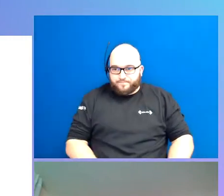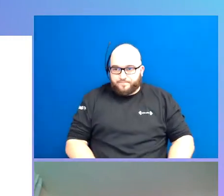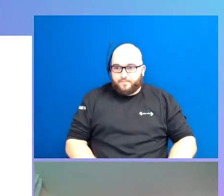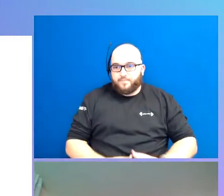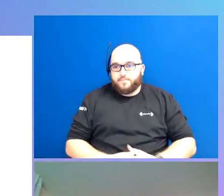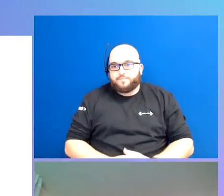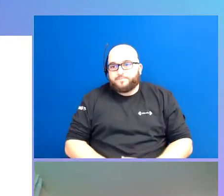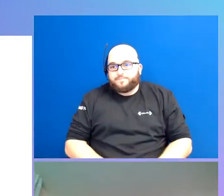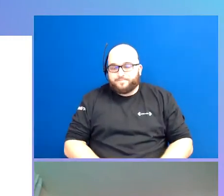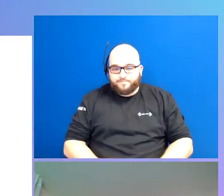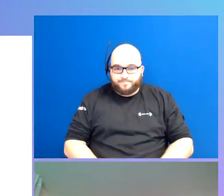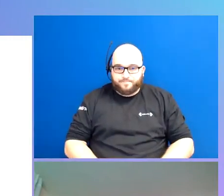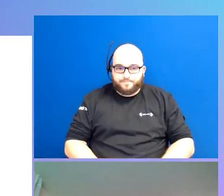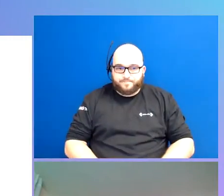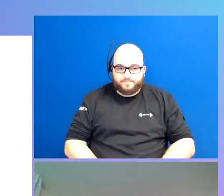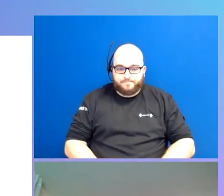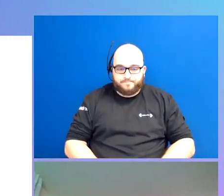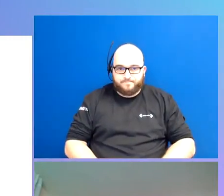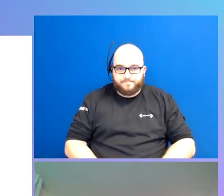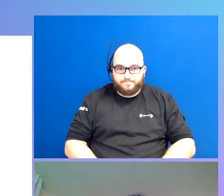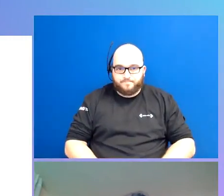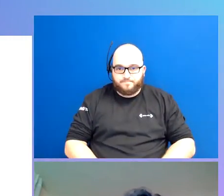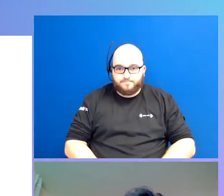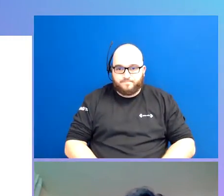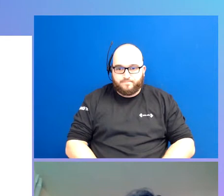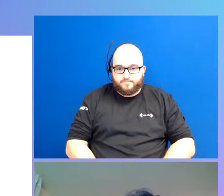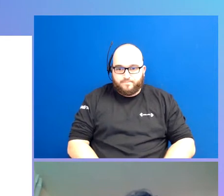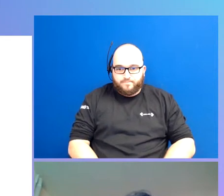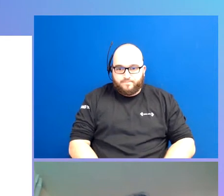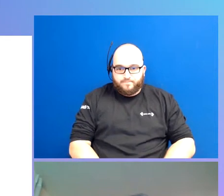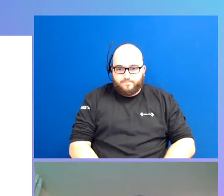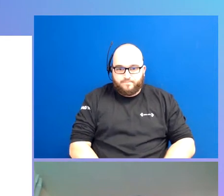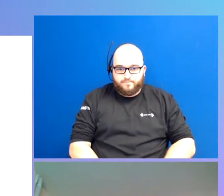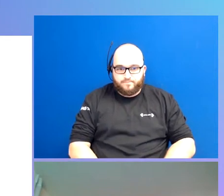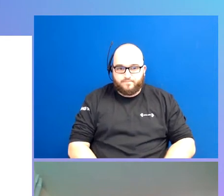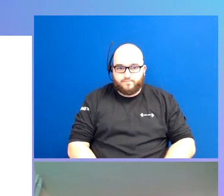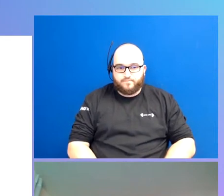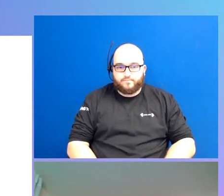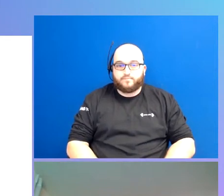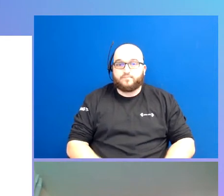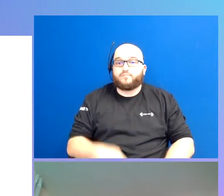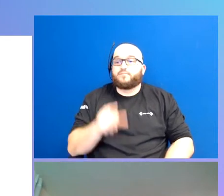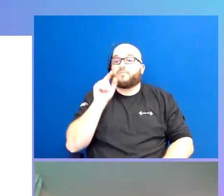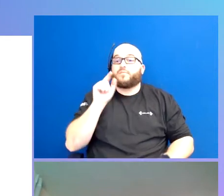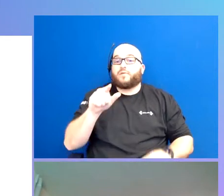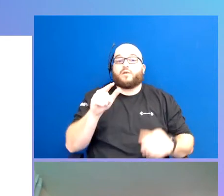so, um, so we so this is all,